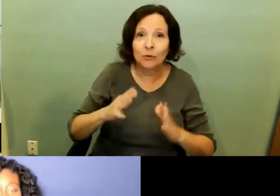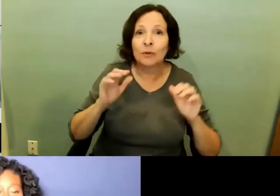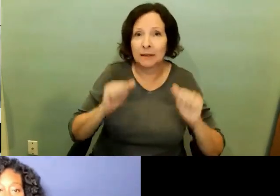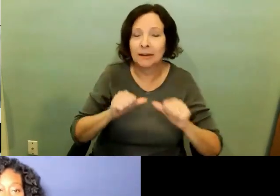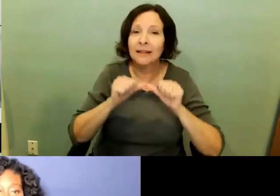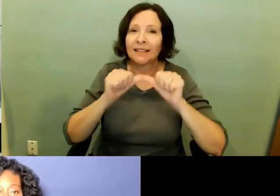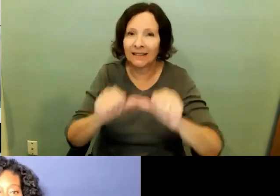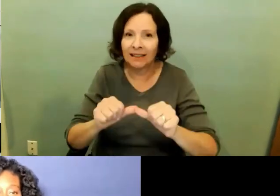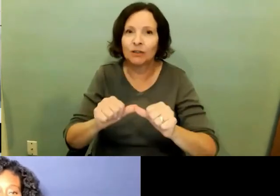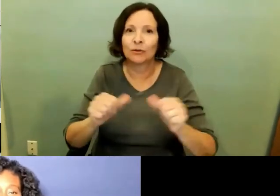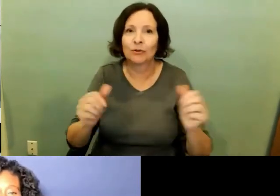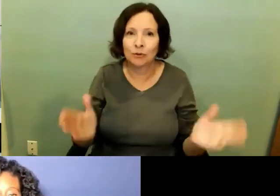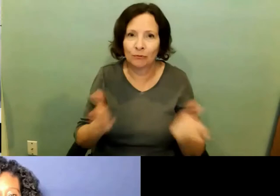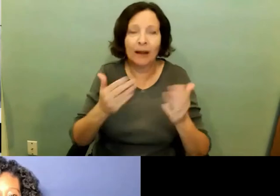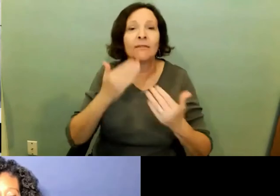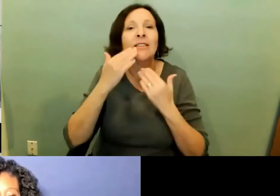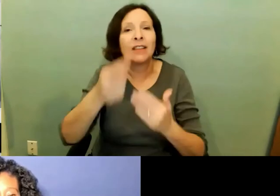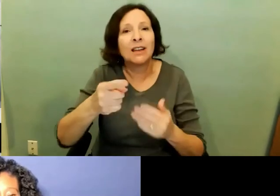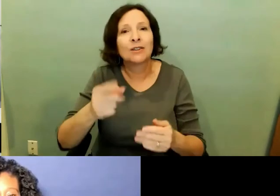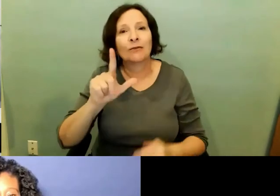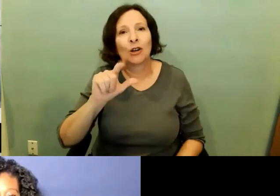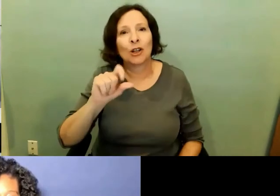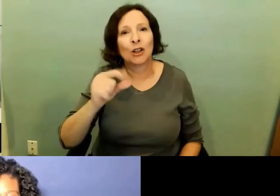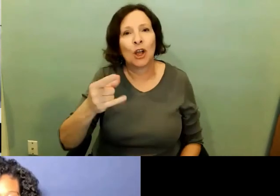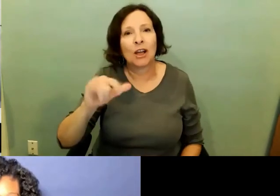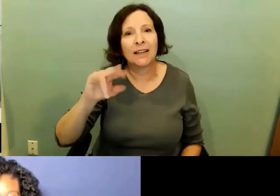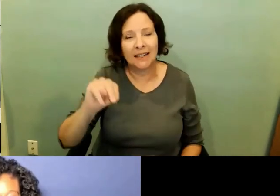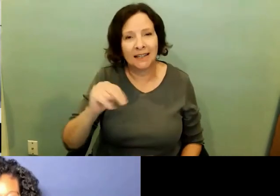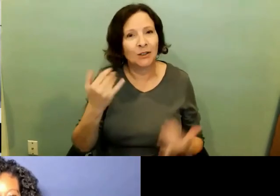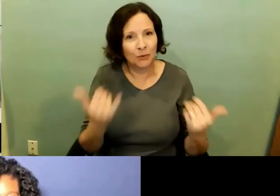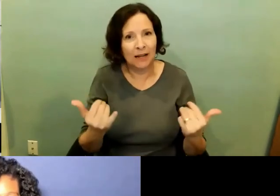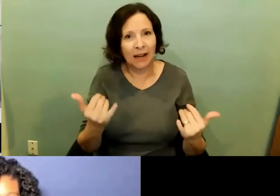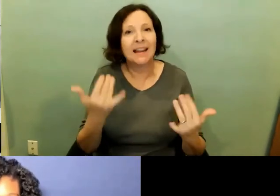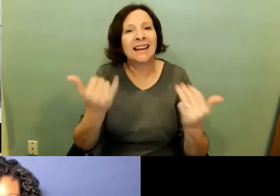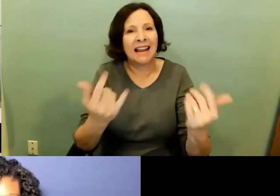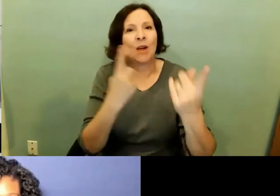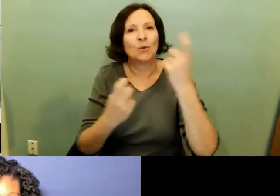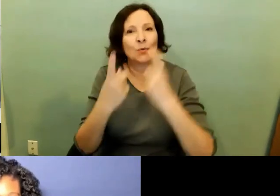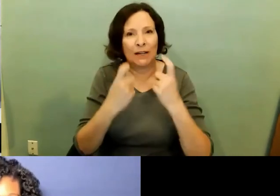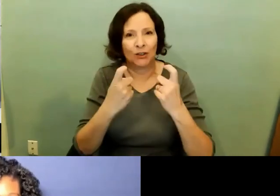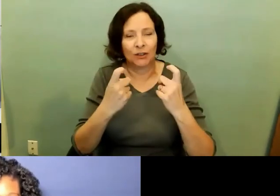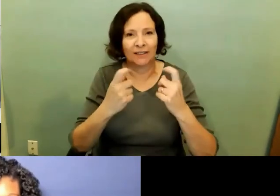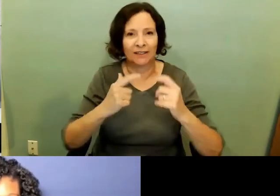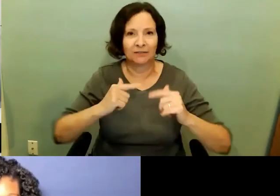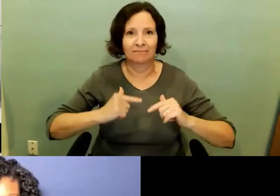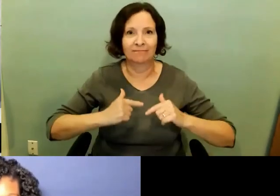Thank you for joining us today and I will take some questions.